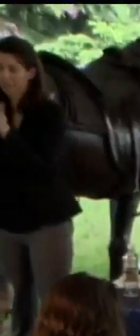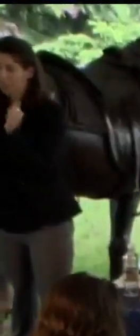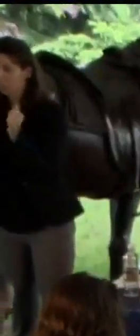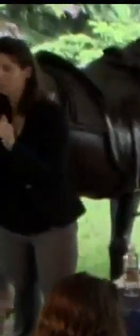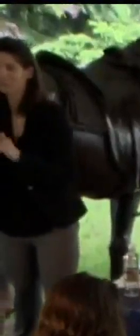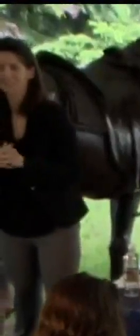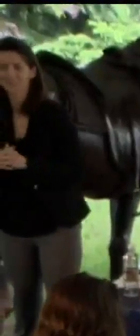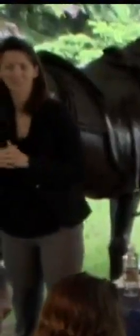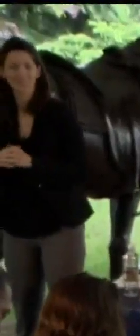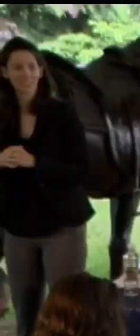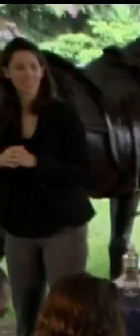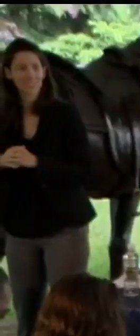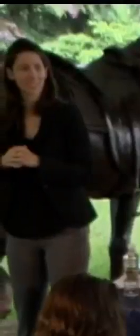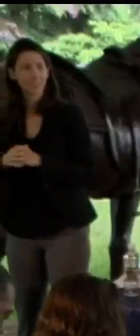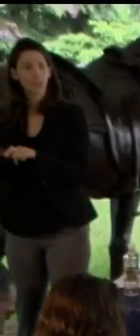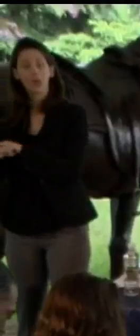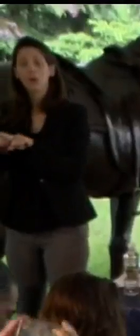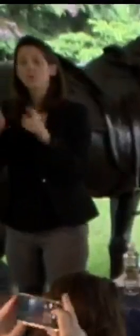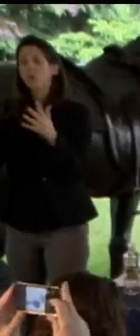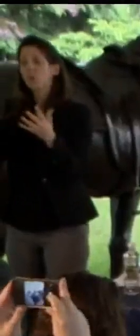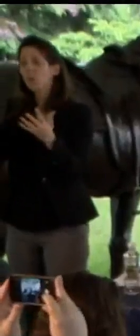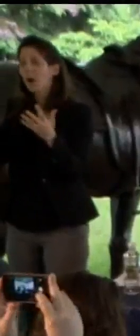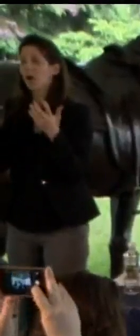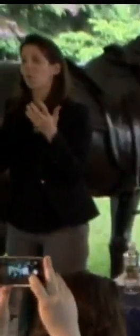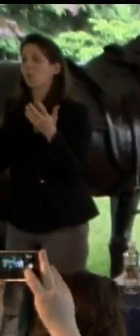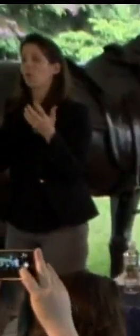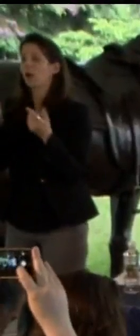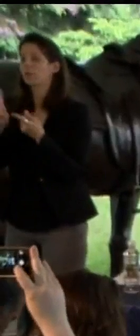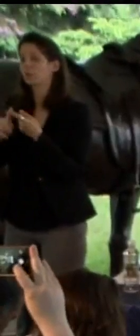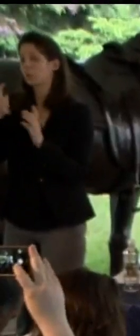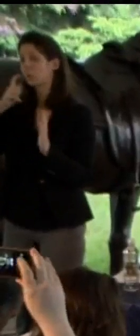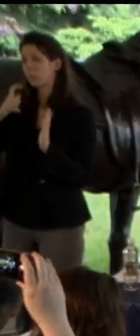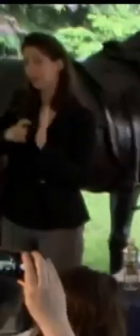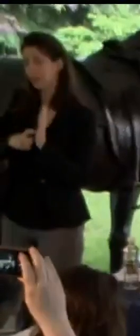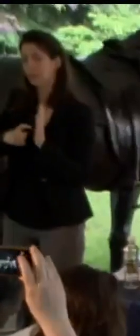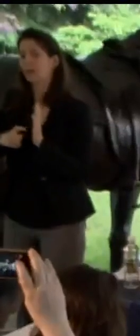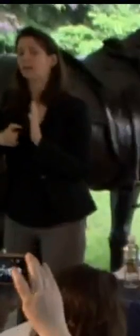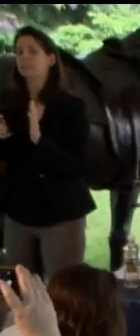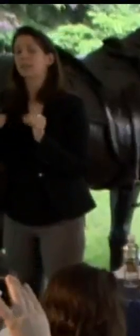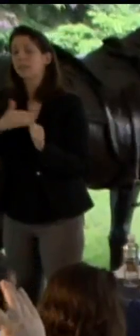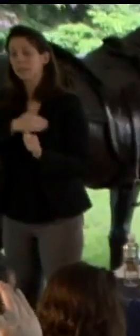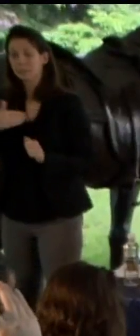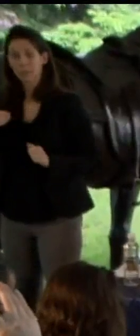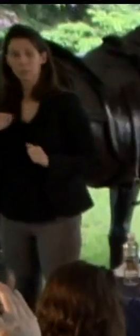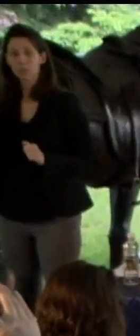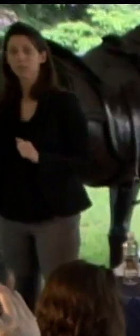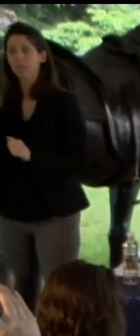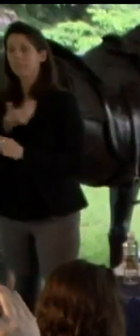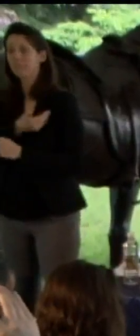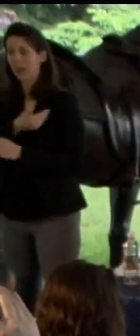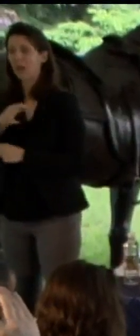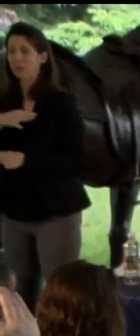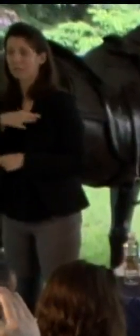MICHAEL MCKINLEY FROM BANCROFT SO GIVE THEM A ROUND OF APPLAUSE